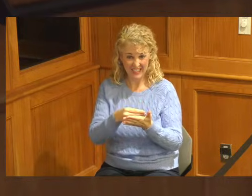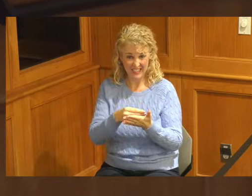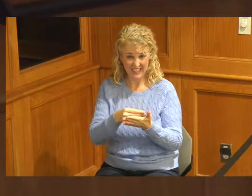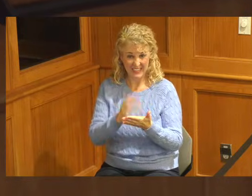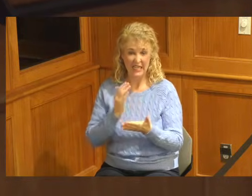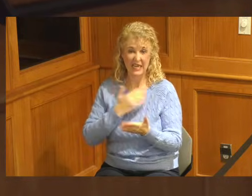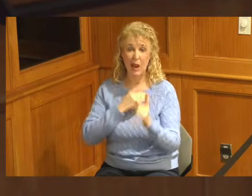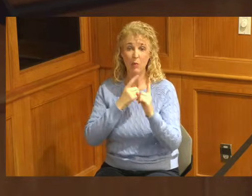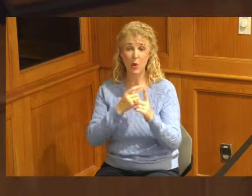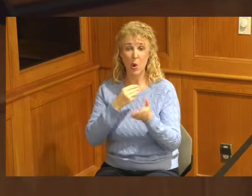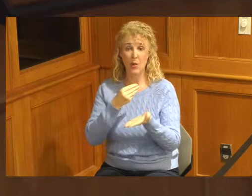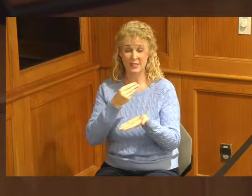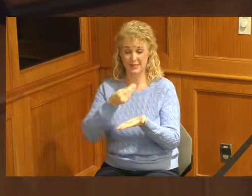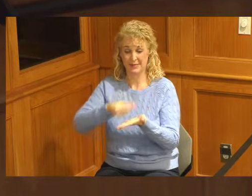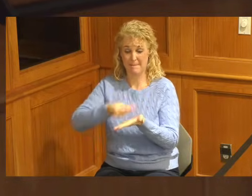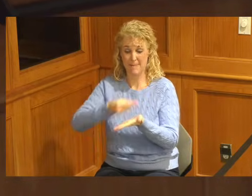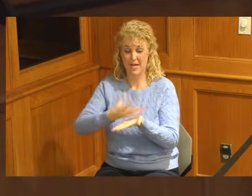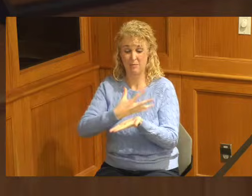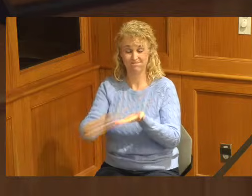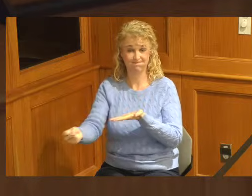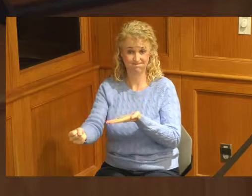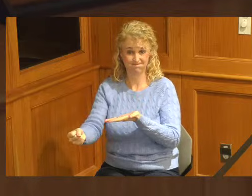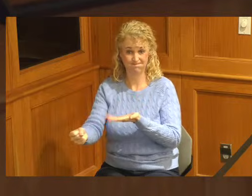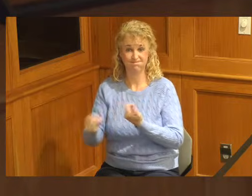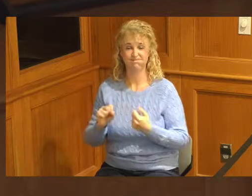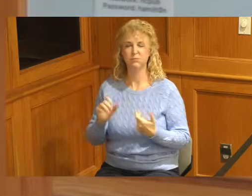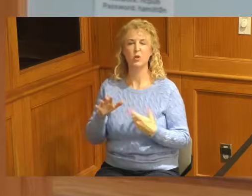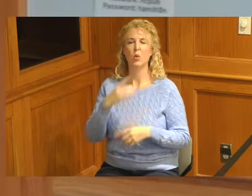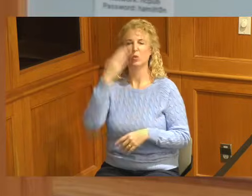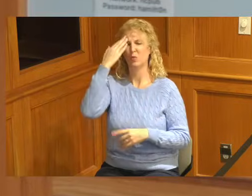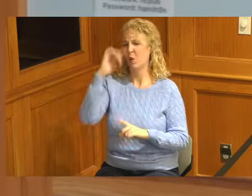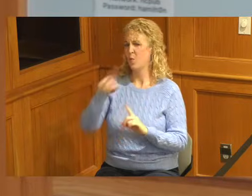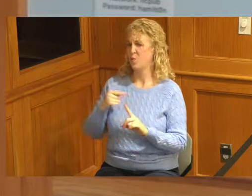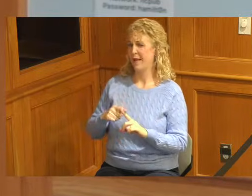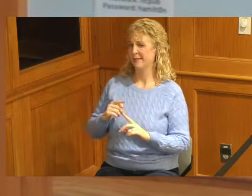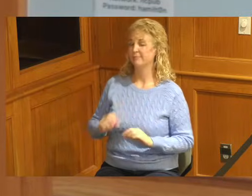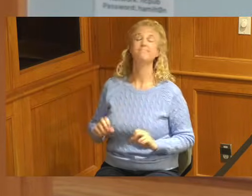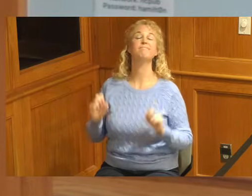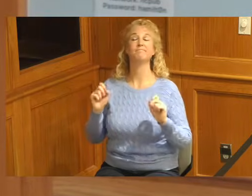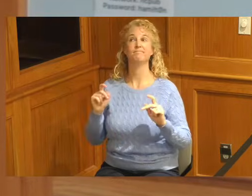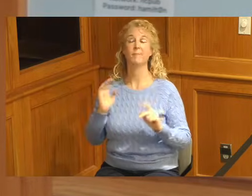table. Yeah. What we're what we're trying what we're saying is we want to target beginning of